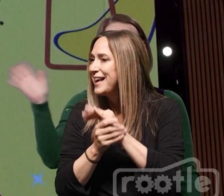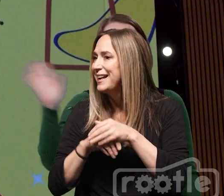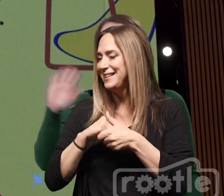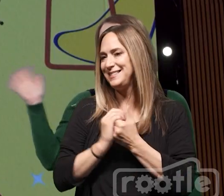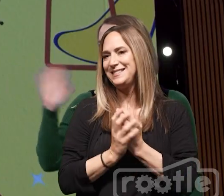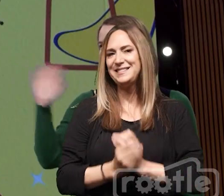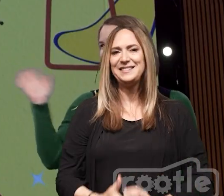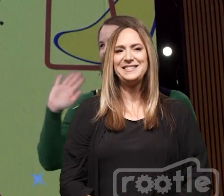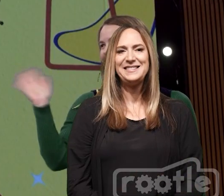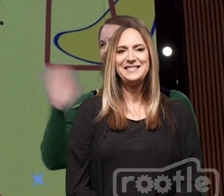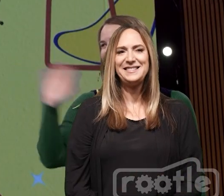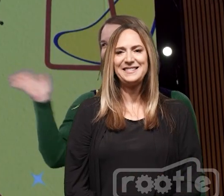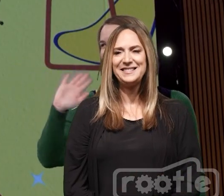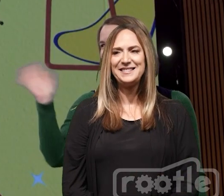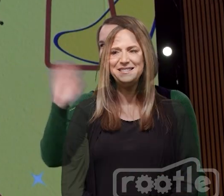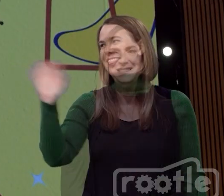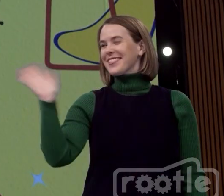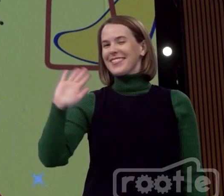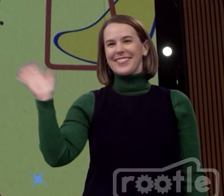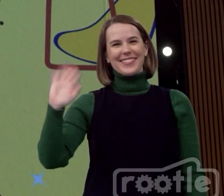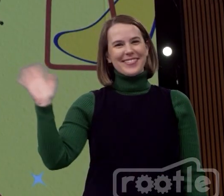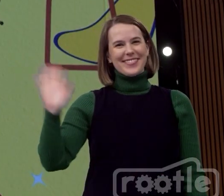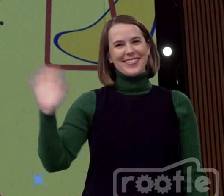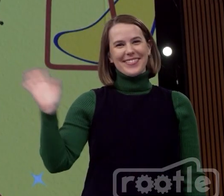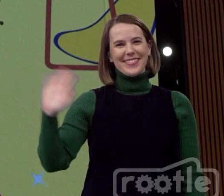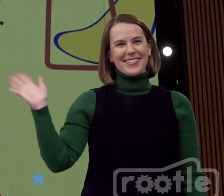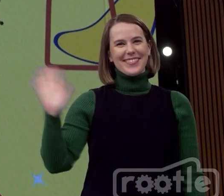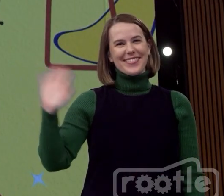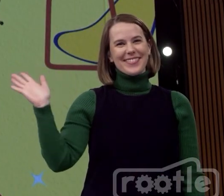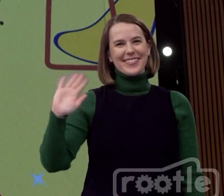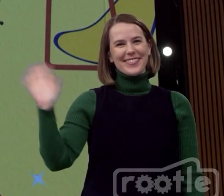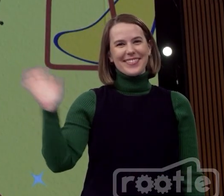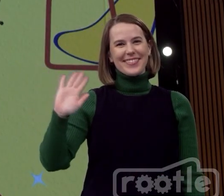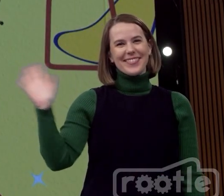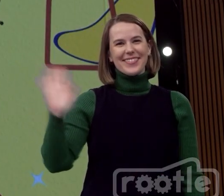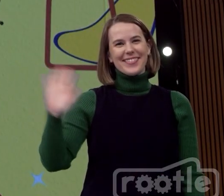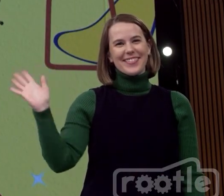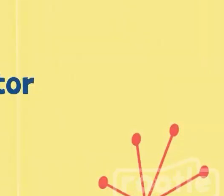[audience applauding]